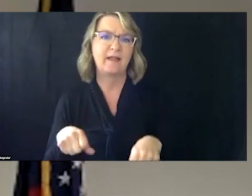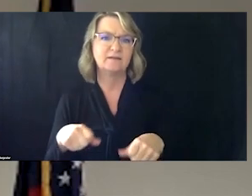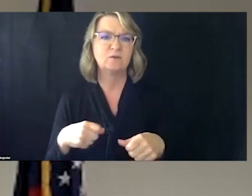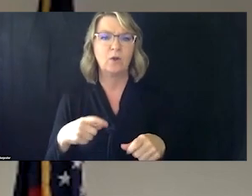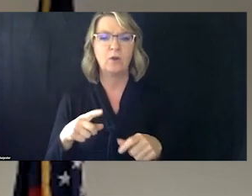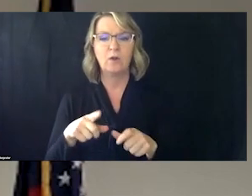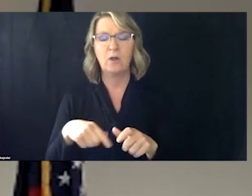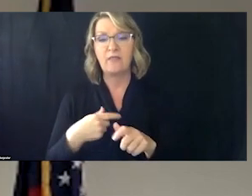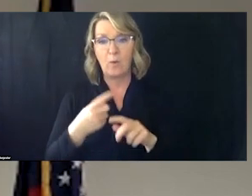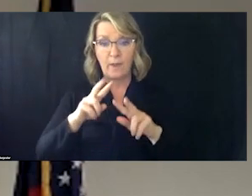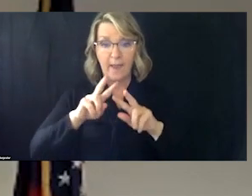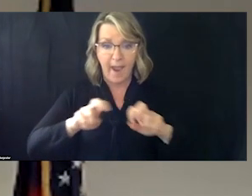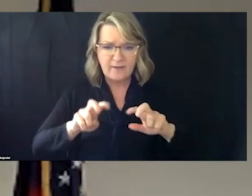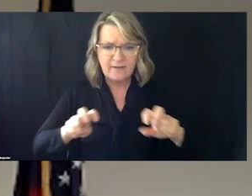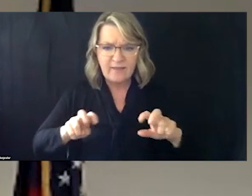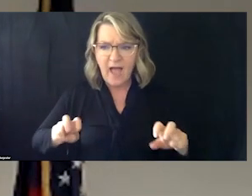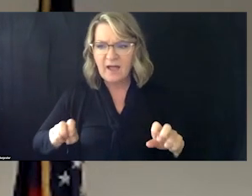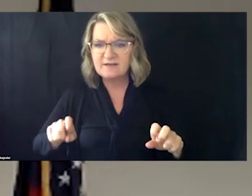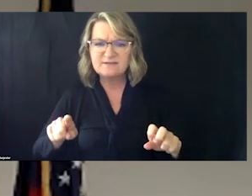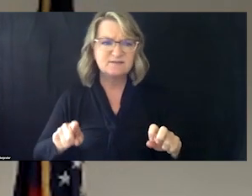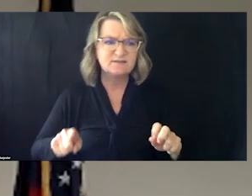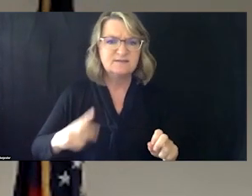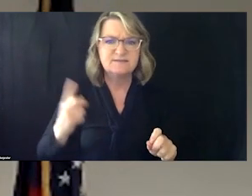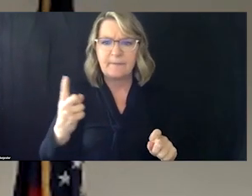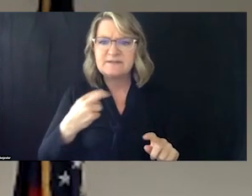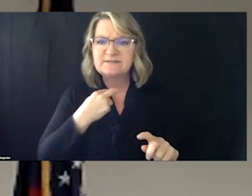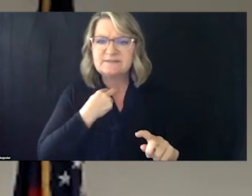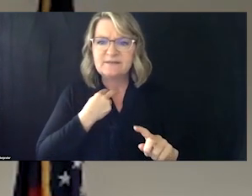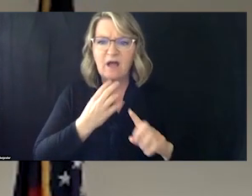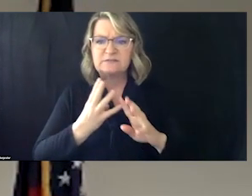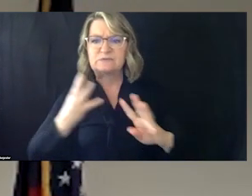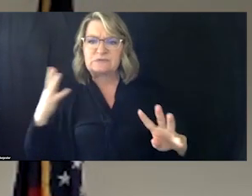to find okay where those bottlenecks would be so then when we have eight check-in